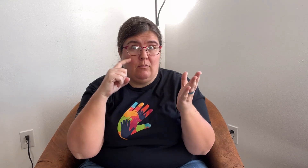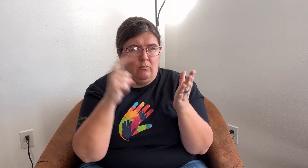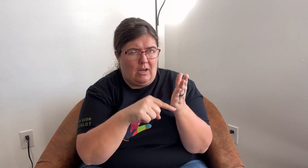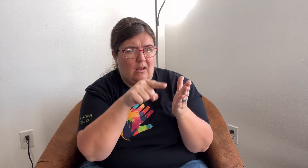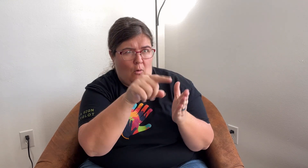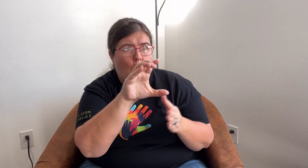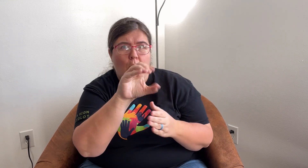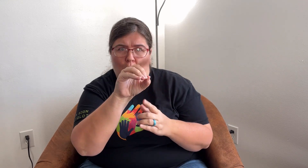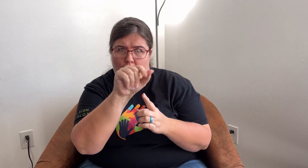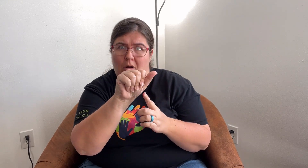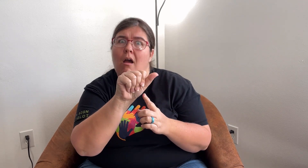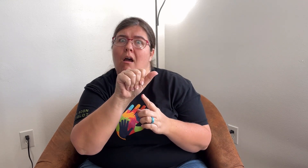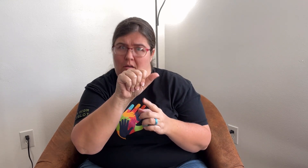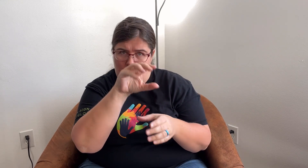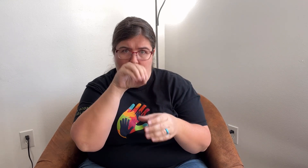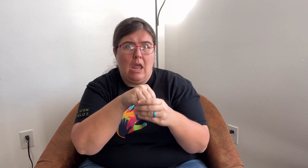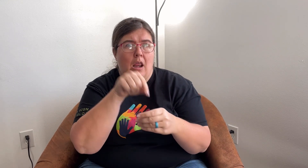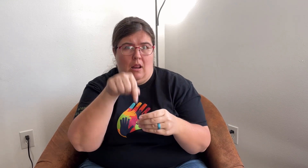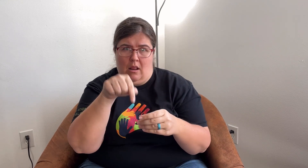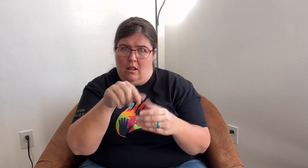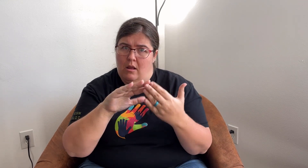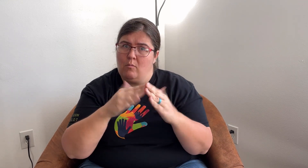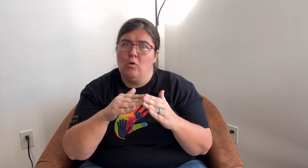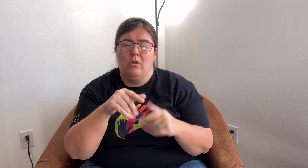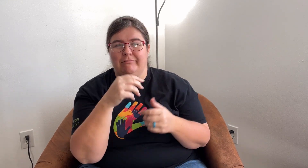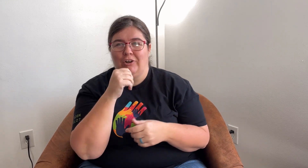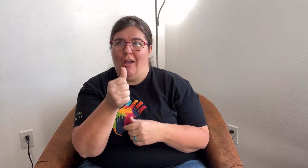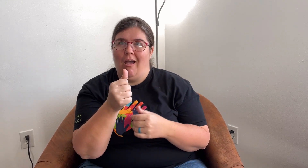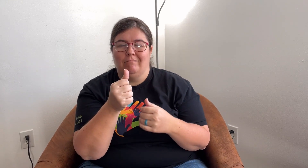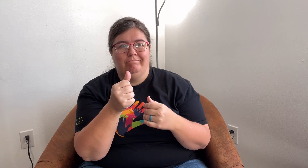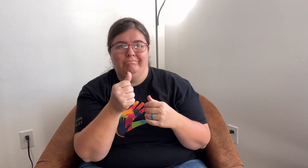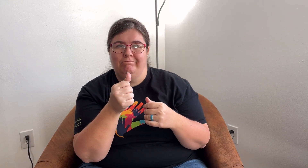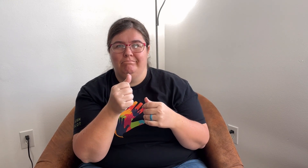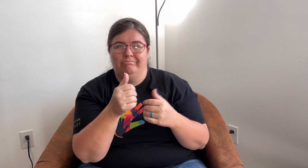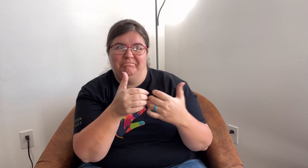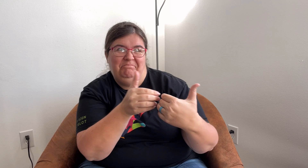We're finally recognizing that CODAs are absolutely part of this community,